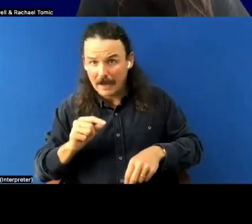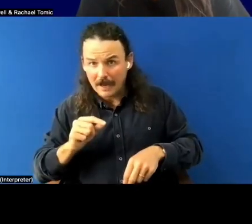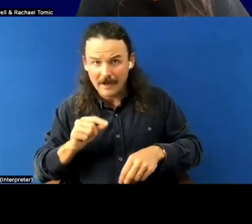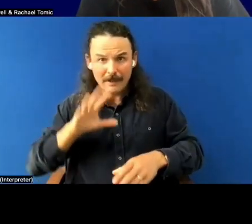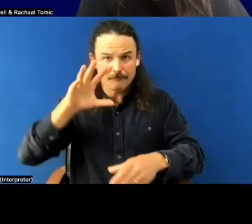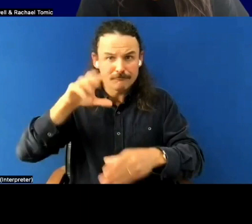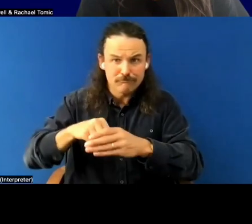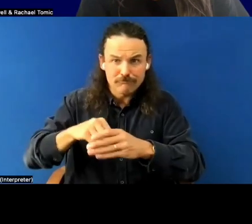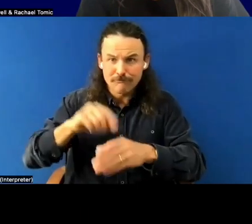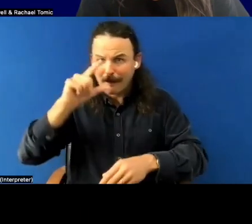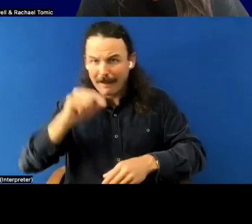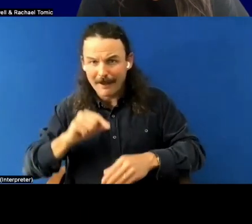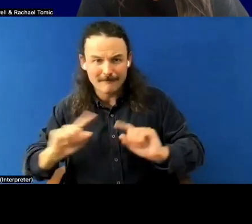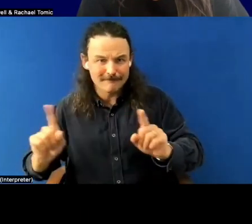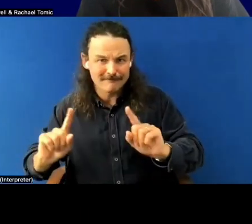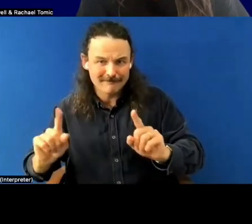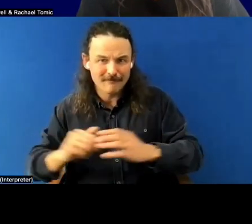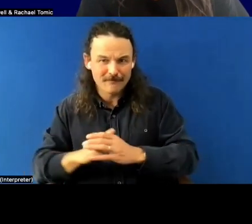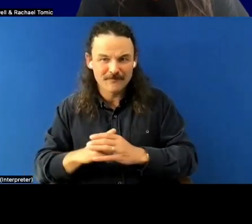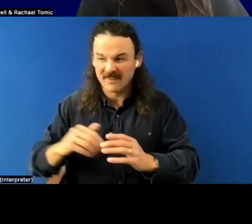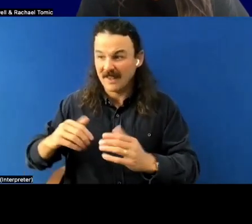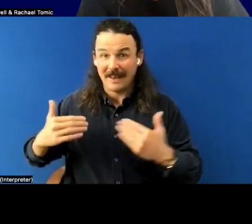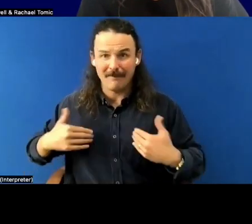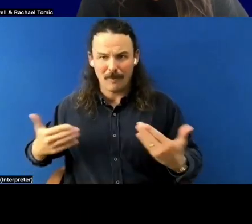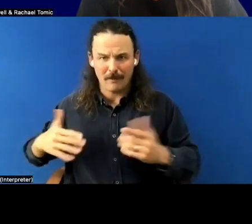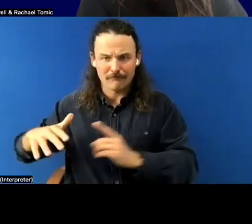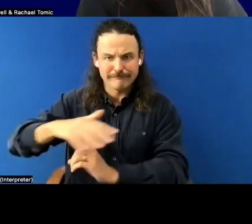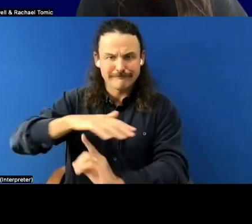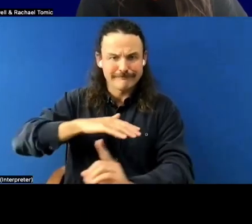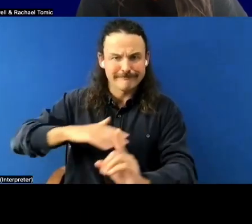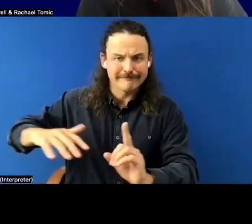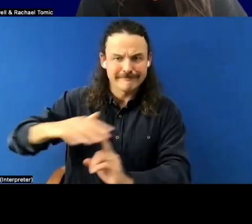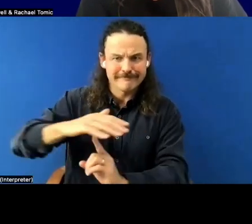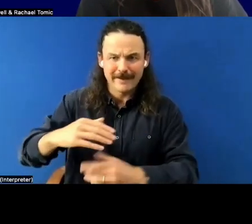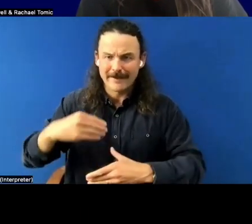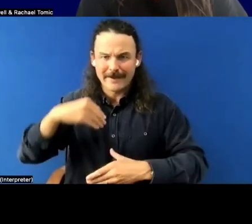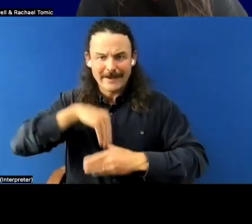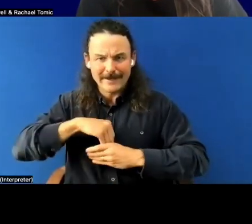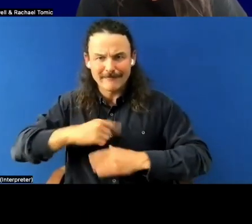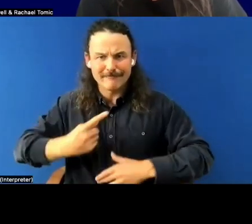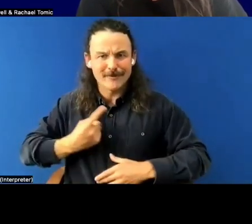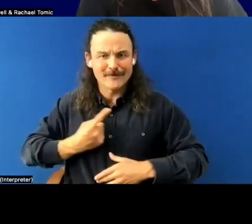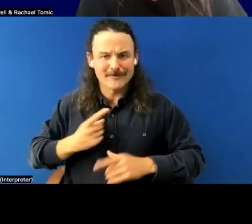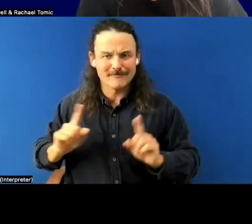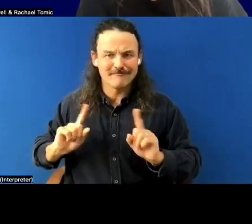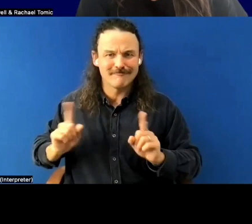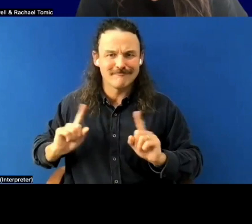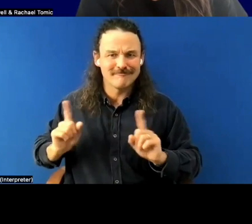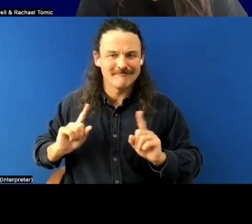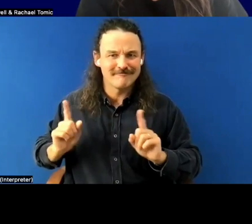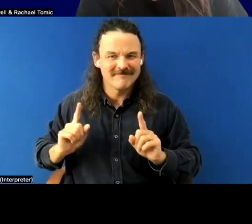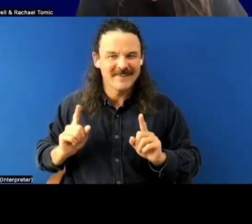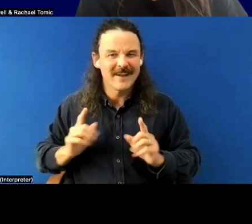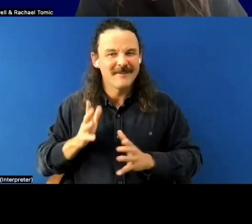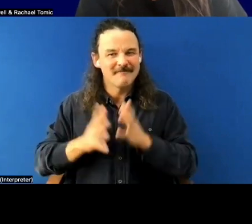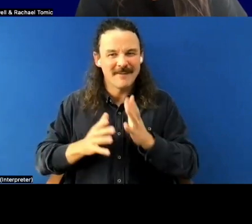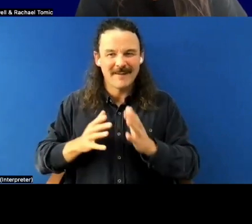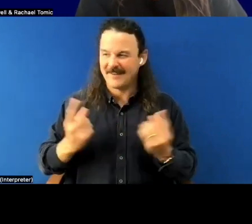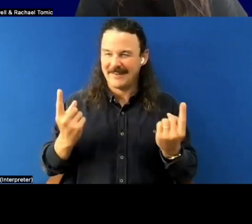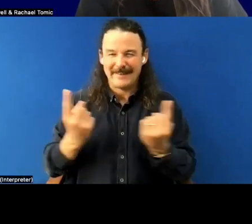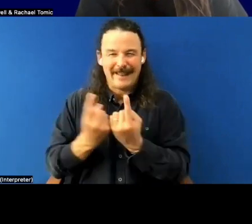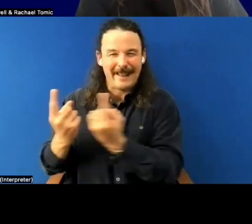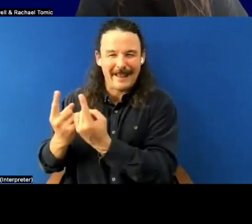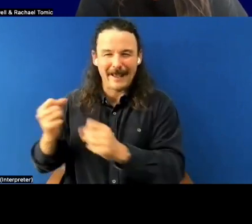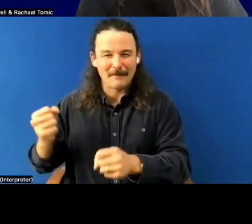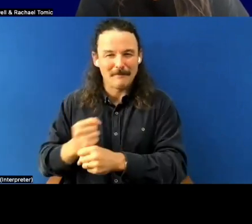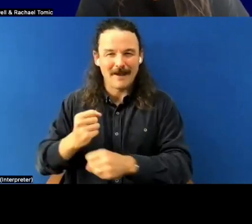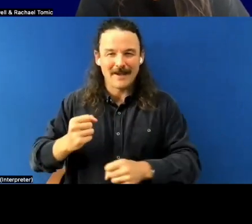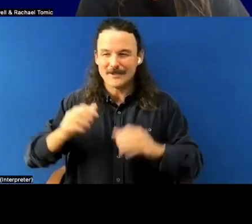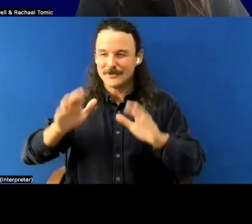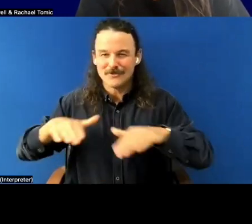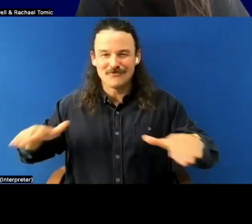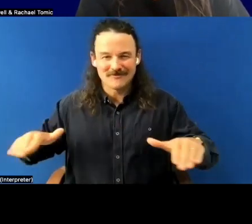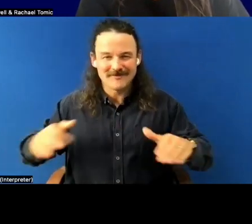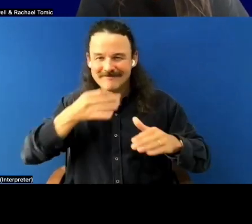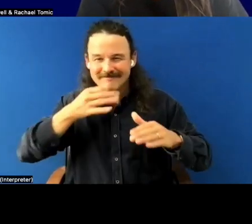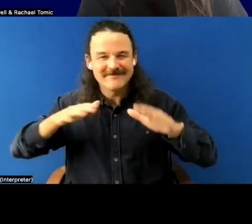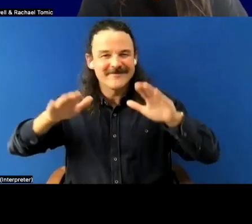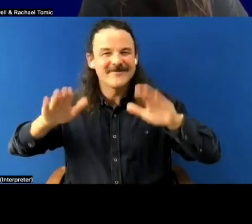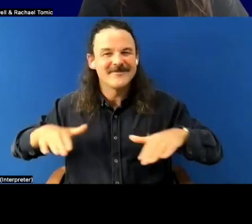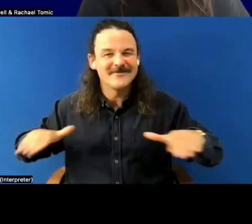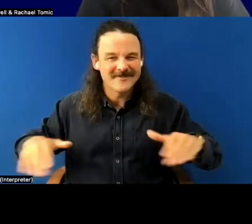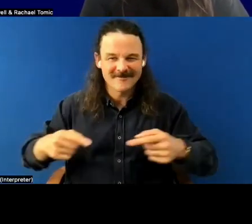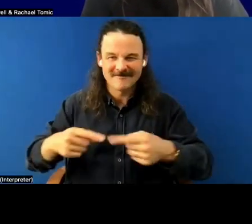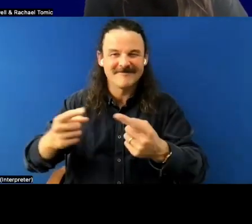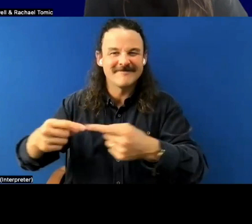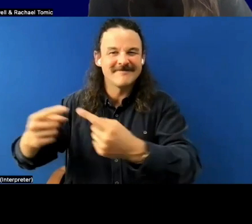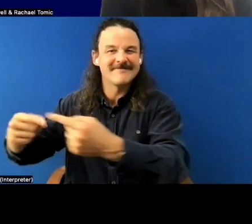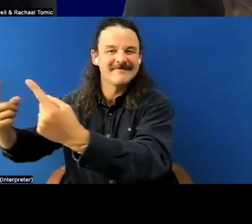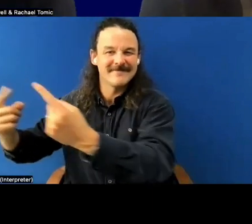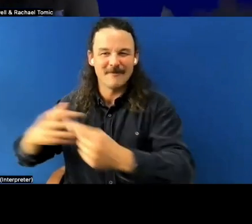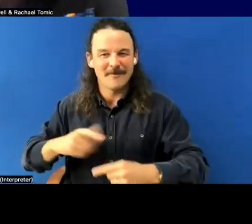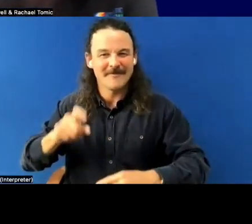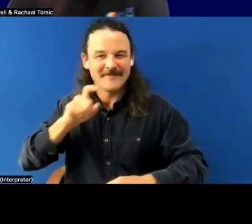factors and personal factors, so the things that make children unique and more fun for them.